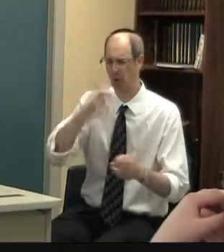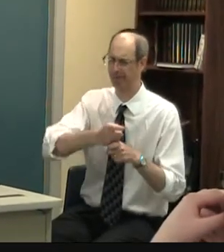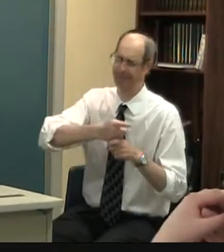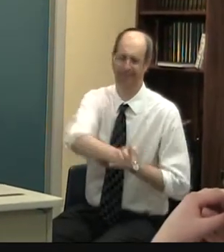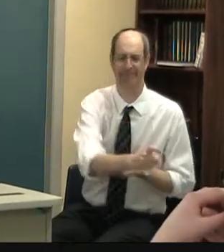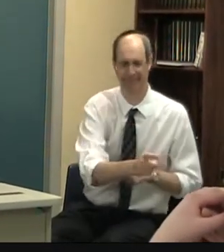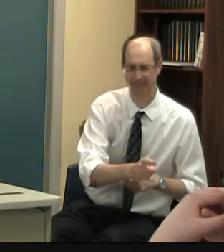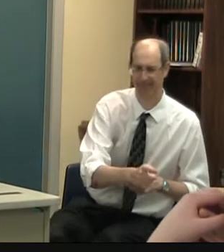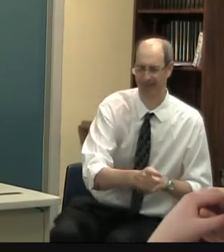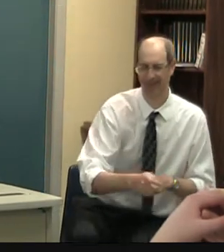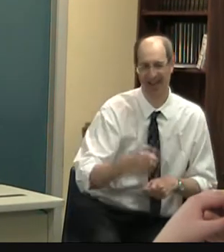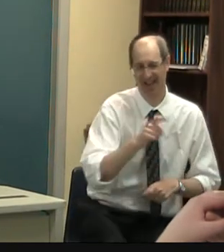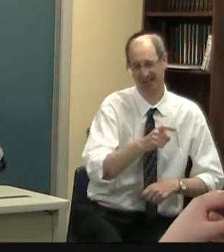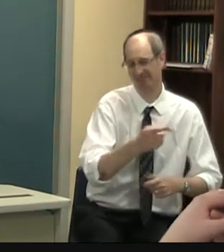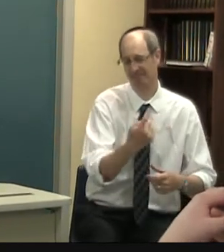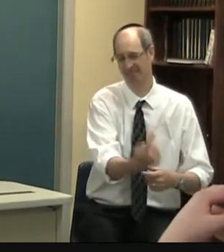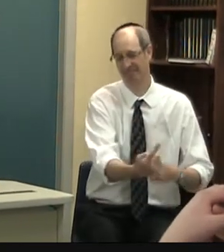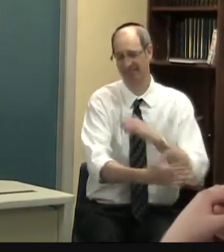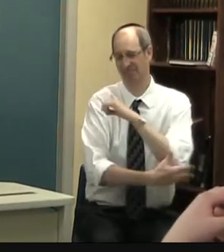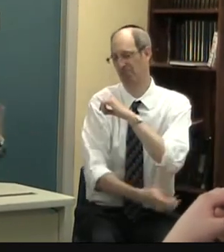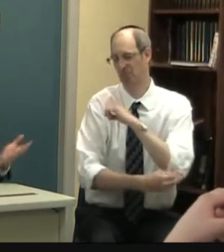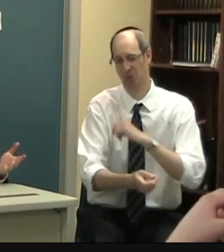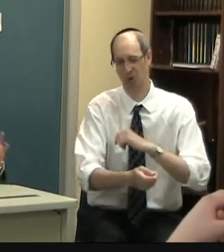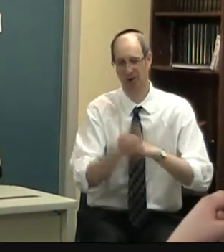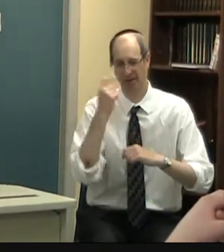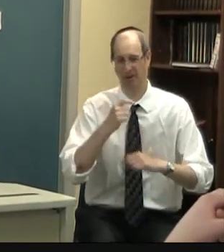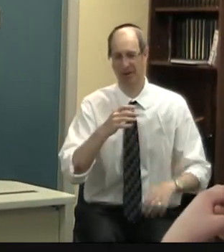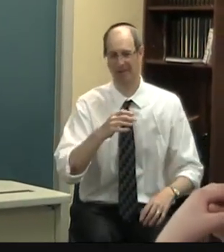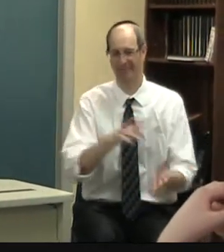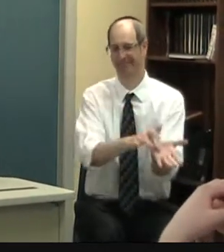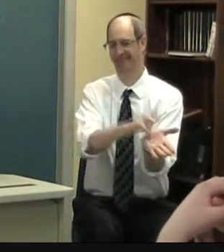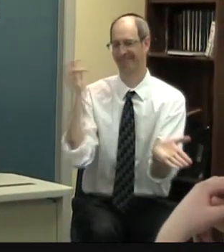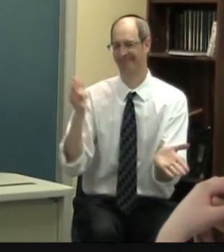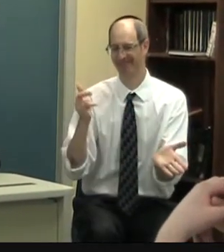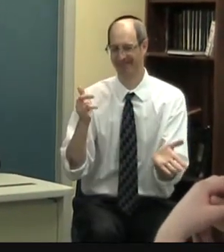who's down in the dumps as a way of taking advantage and really abusing somebody